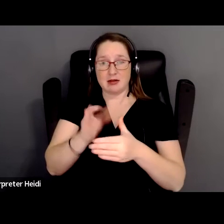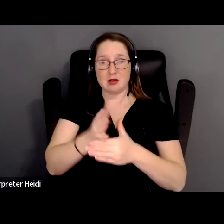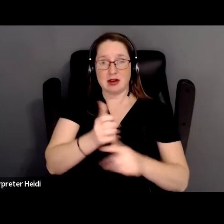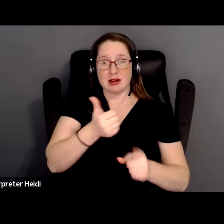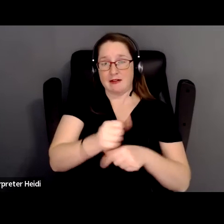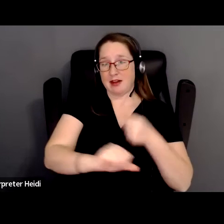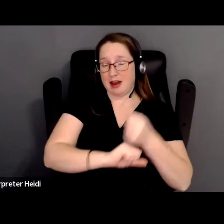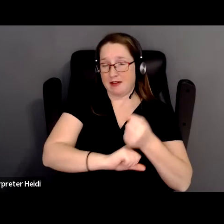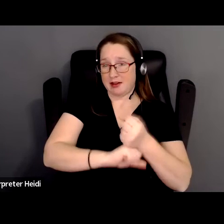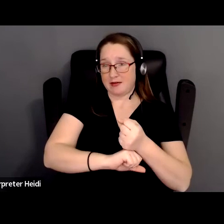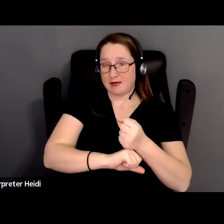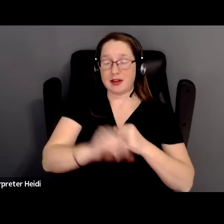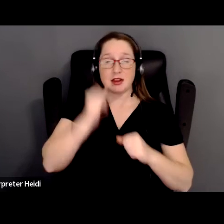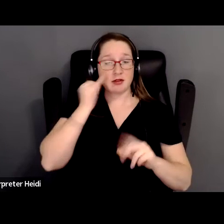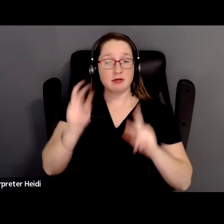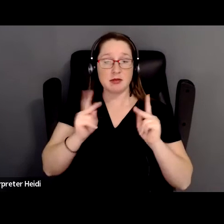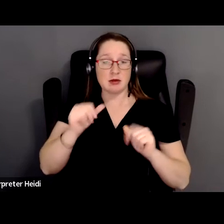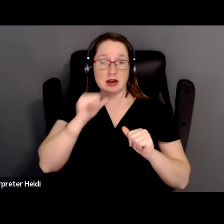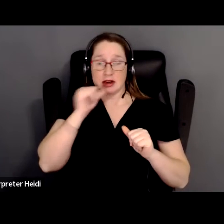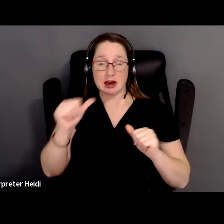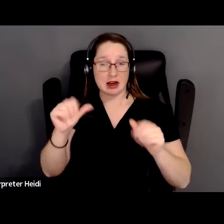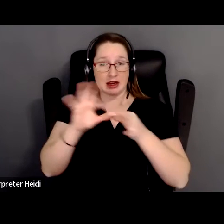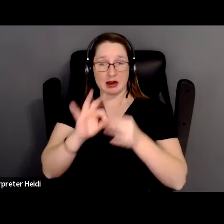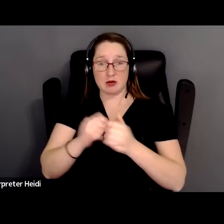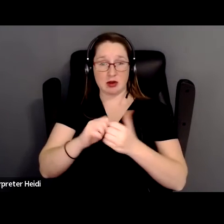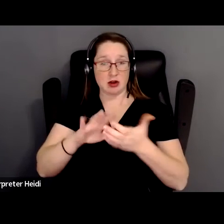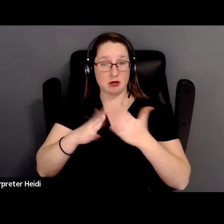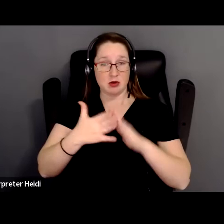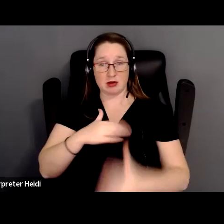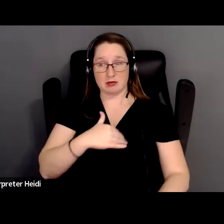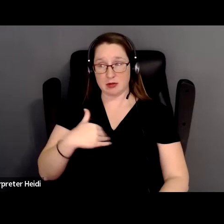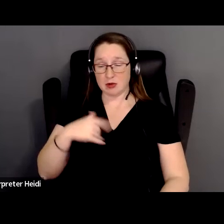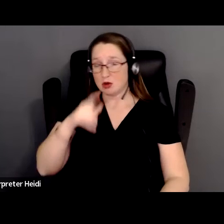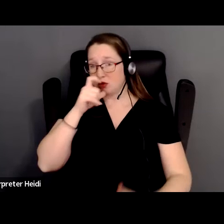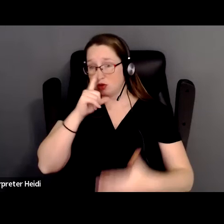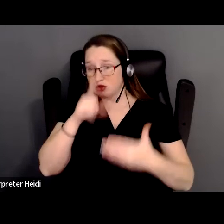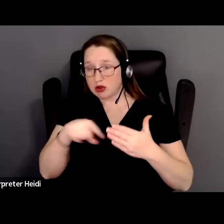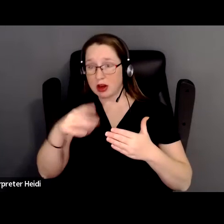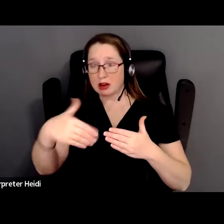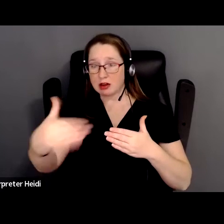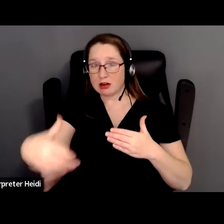If people were not connected to community members who were checking on them. And care about them,